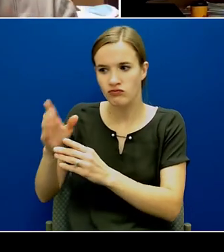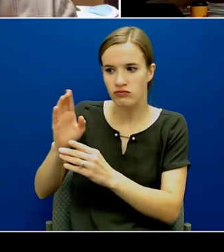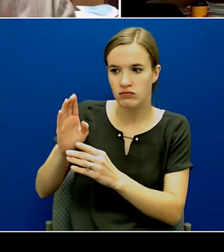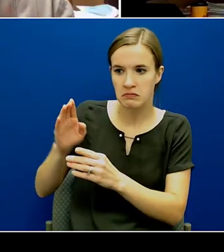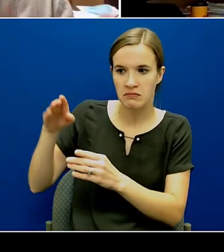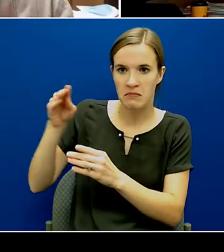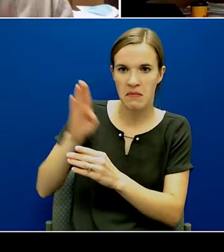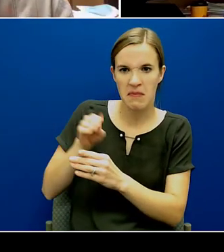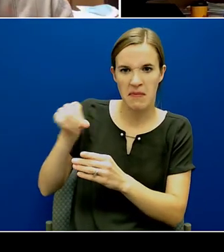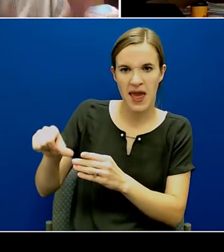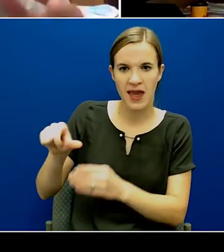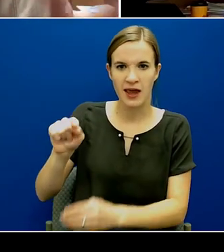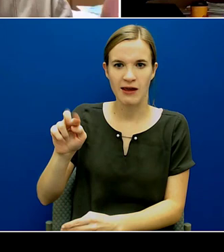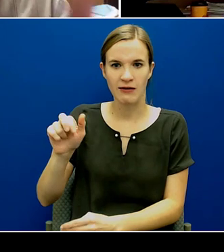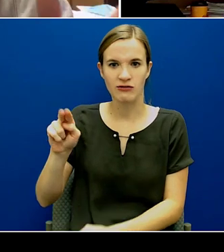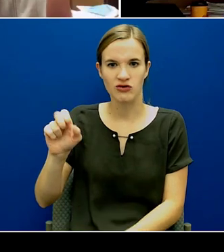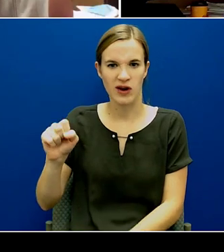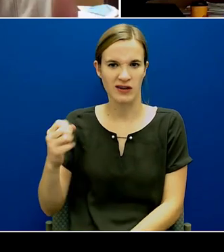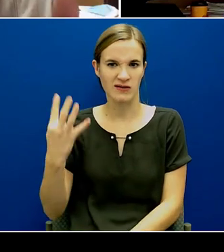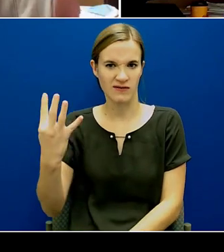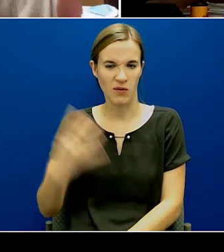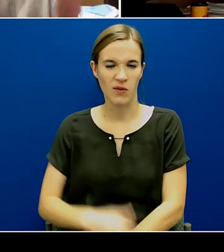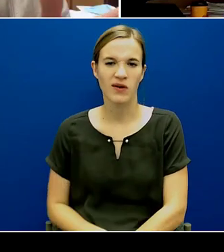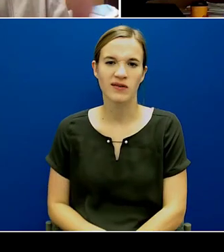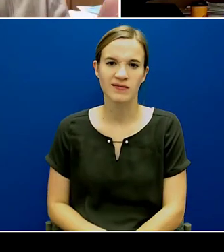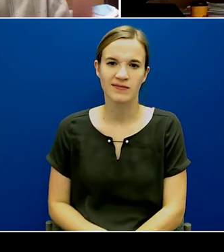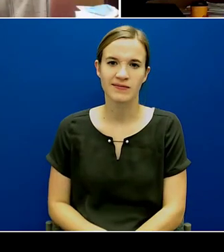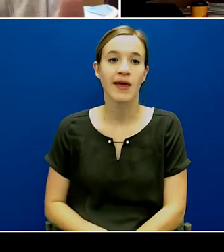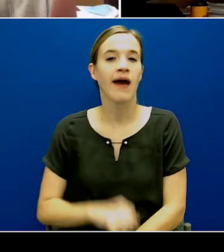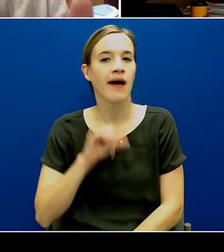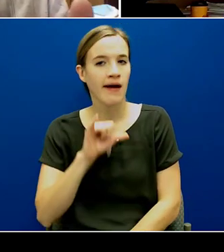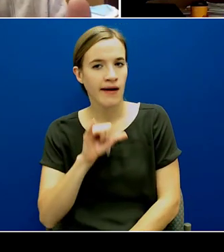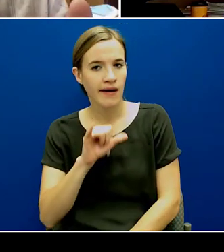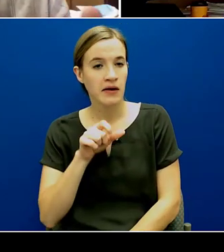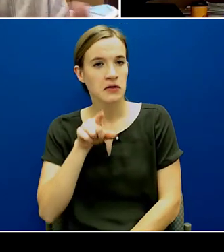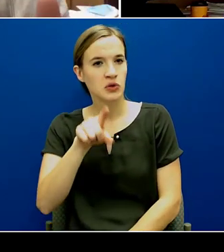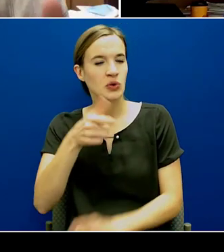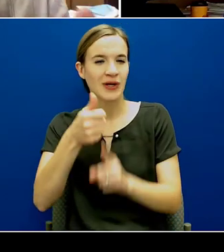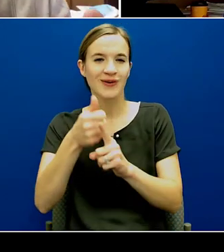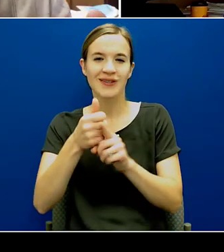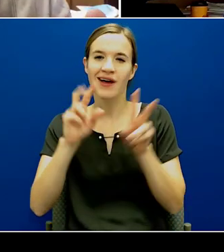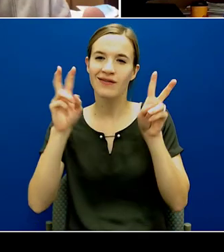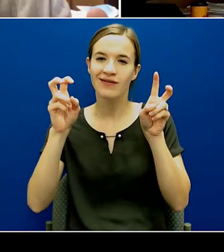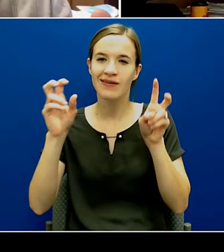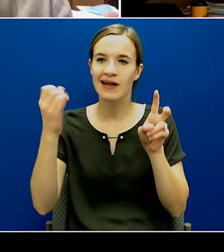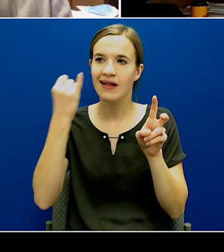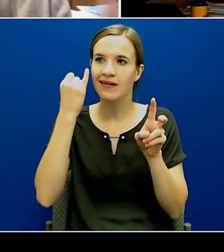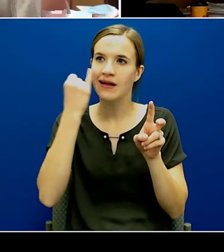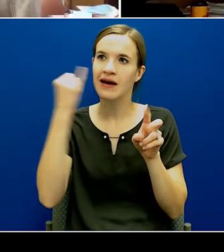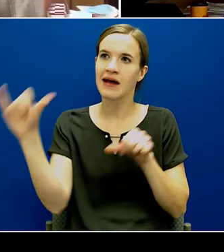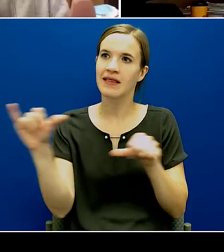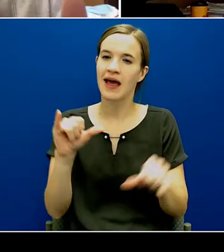transportation providers. It's very much in line with what the Association of Programs in Rural Independent Living had talked about in